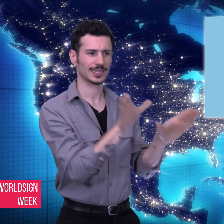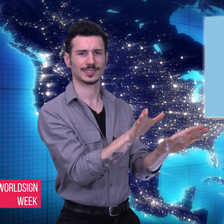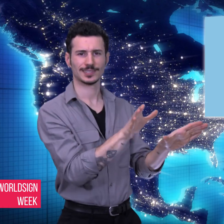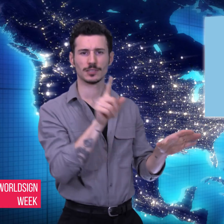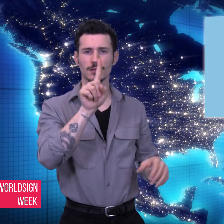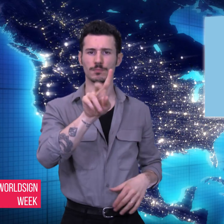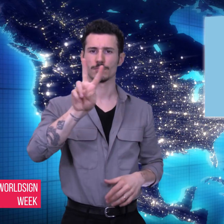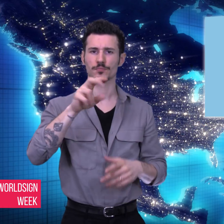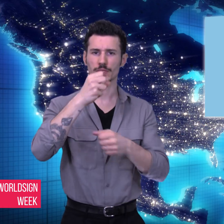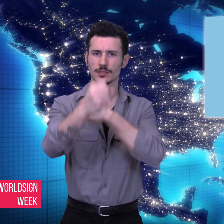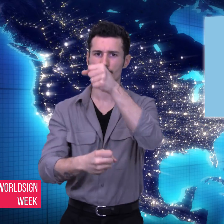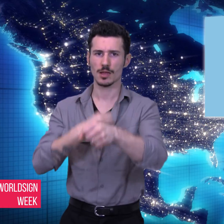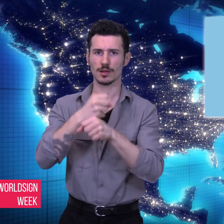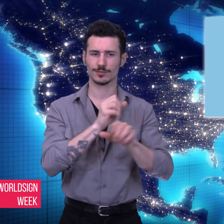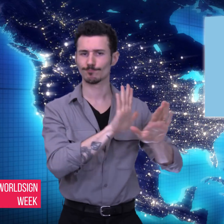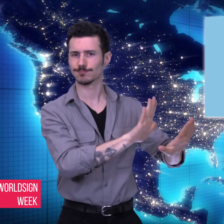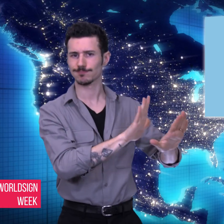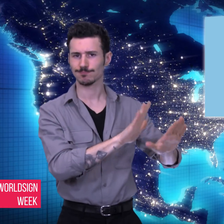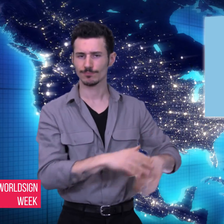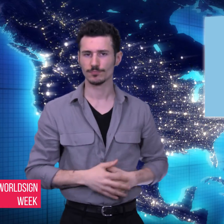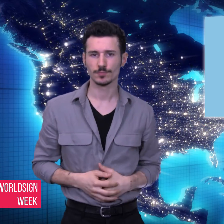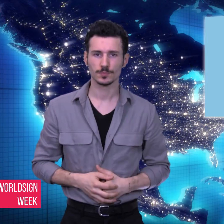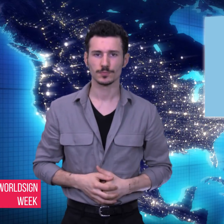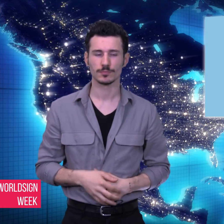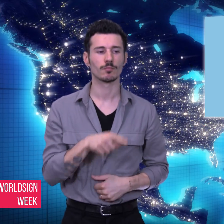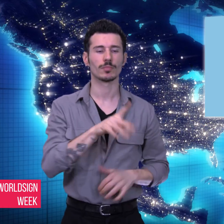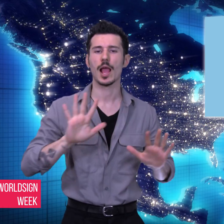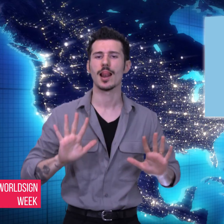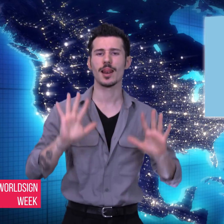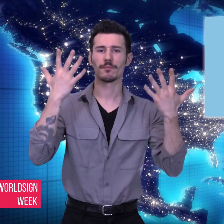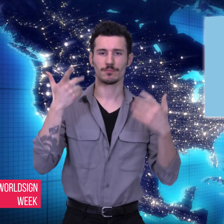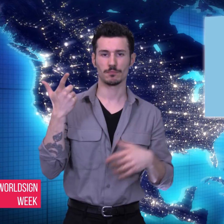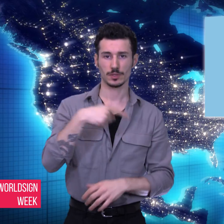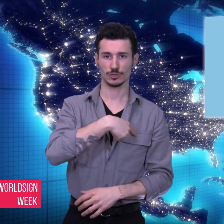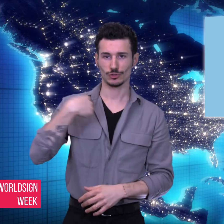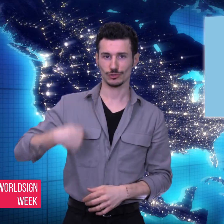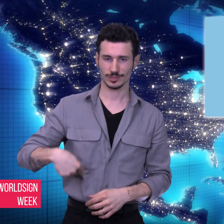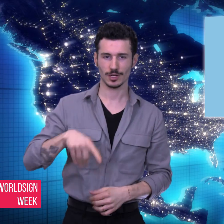Living in poverty in the Henan province of